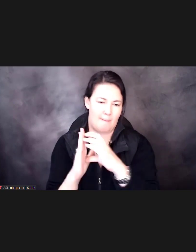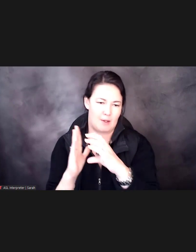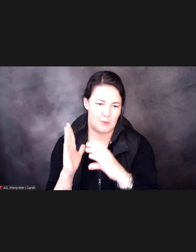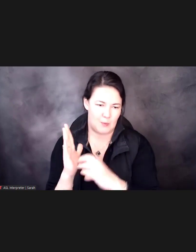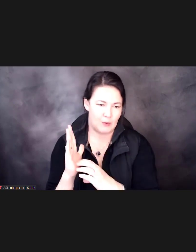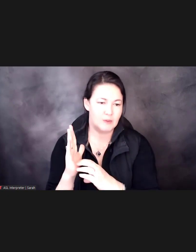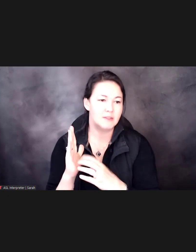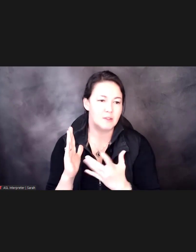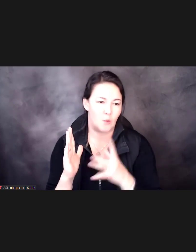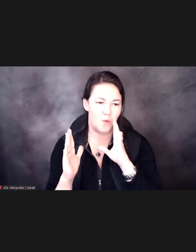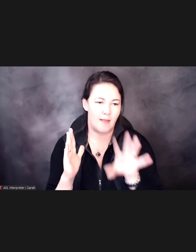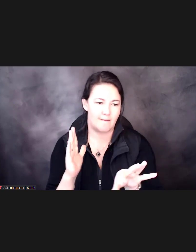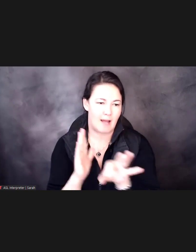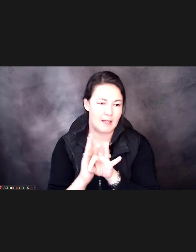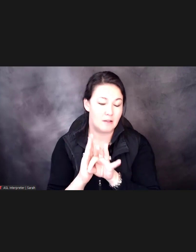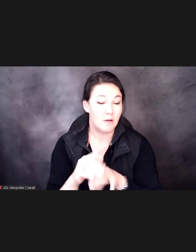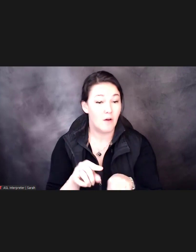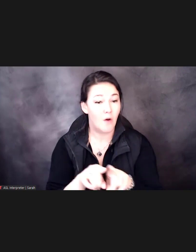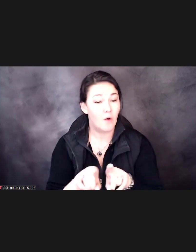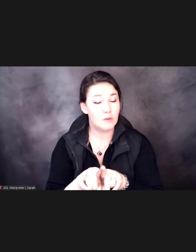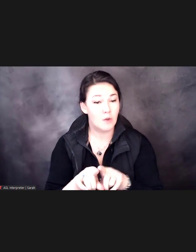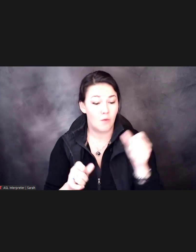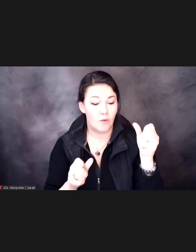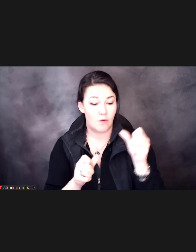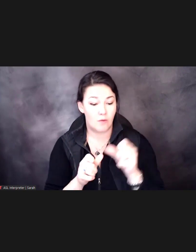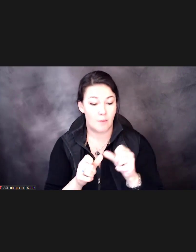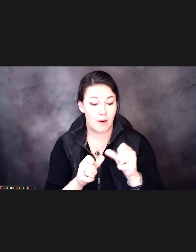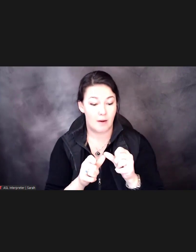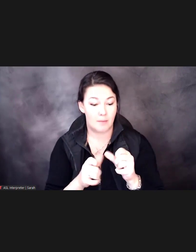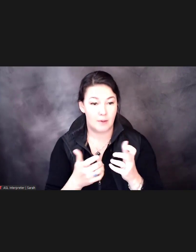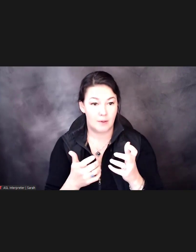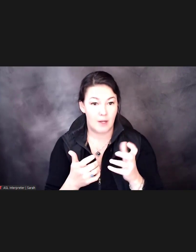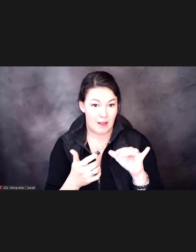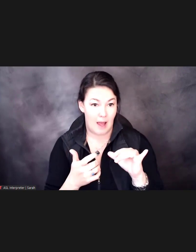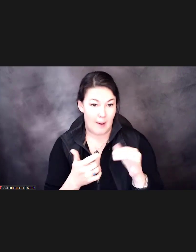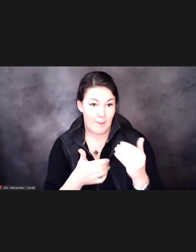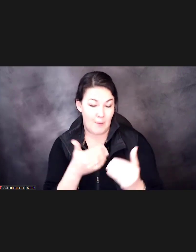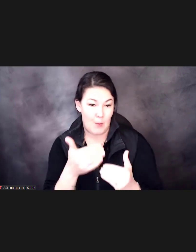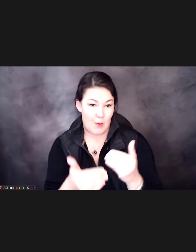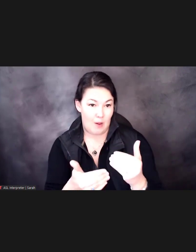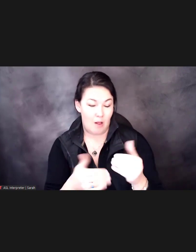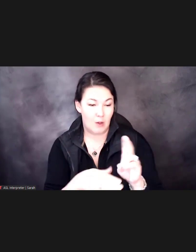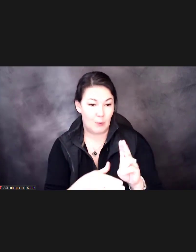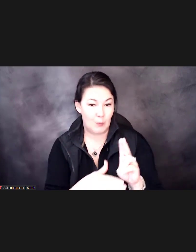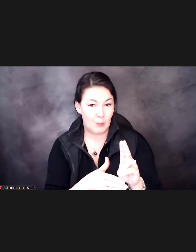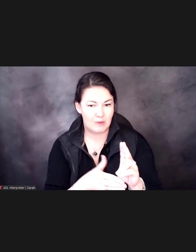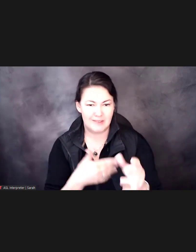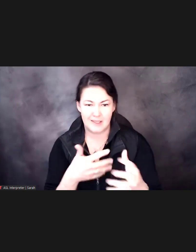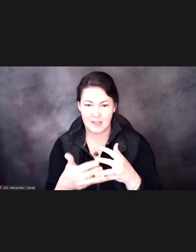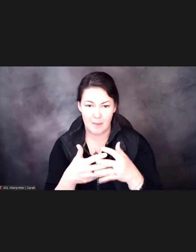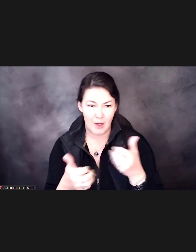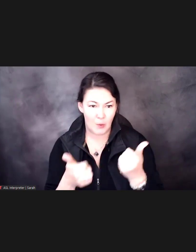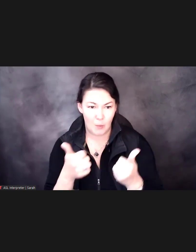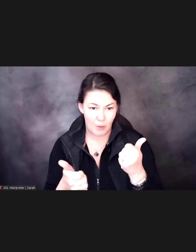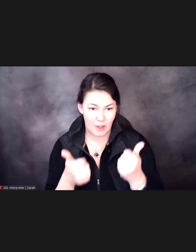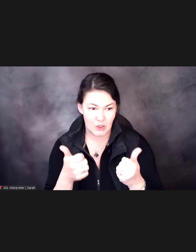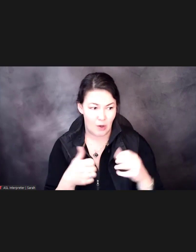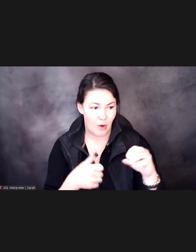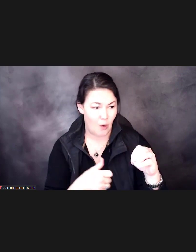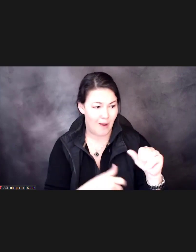that you'll find there and, just as a reminder, this protocol is used regardless of which screening method you're using, OAE or pure